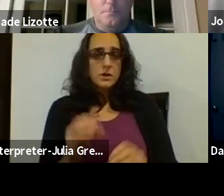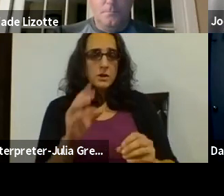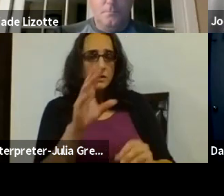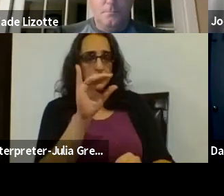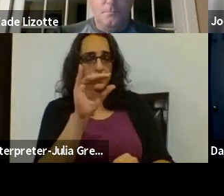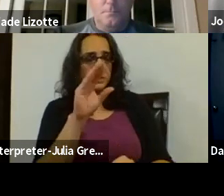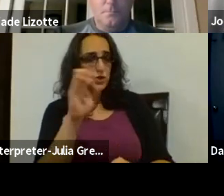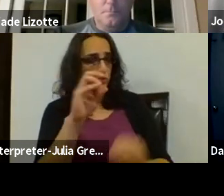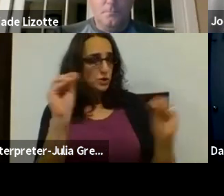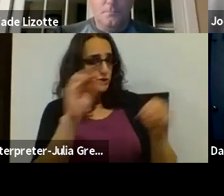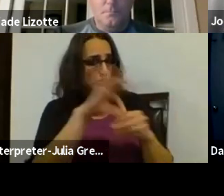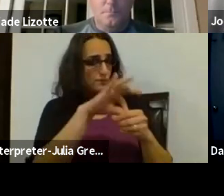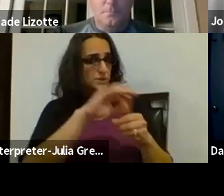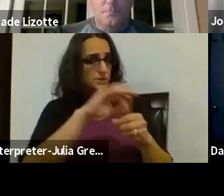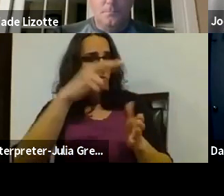Joe Baeta, Supt. : For three. It'll be a product. The next meeting.